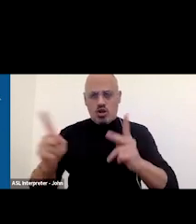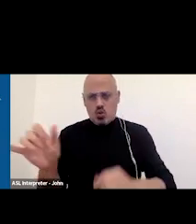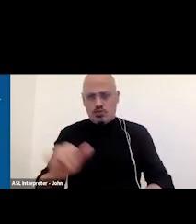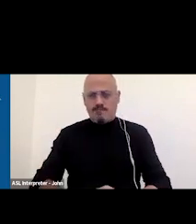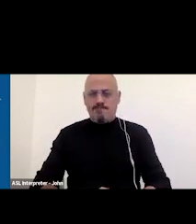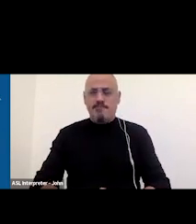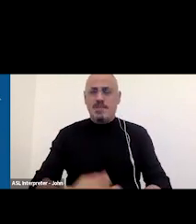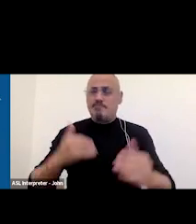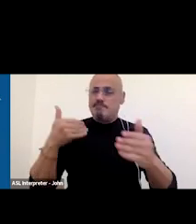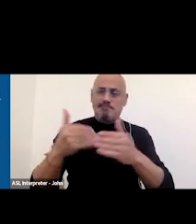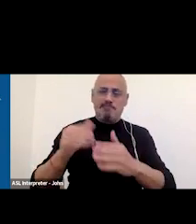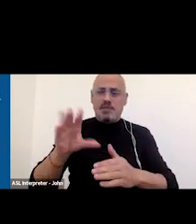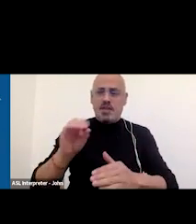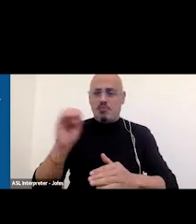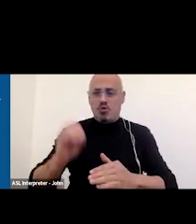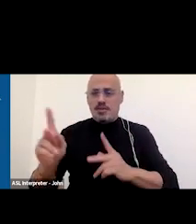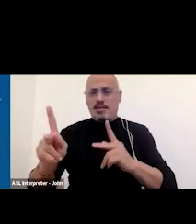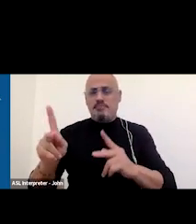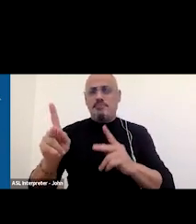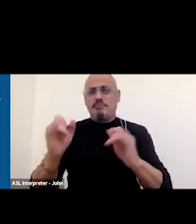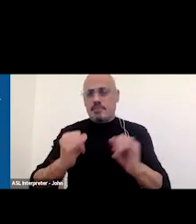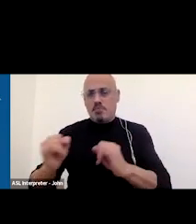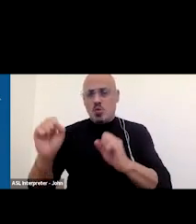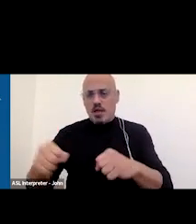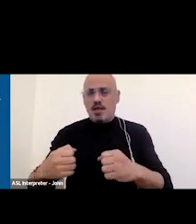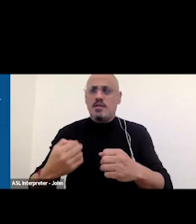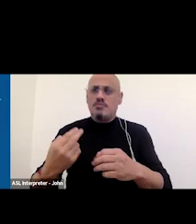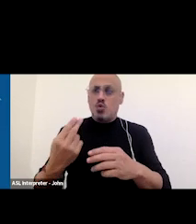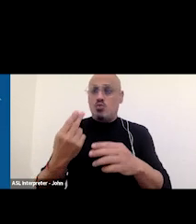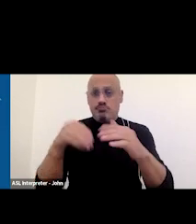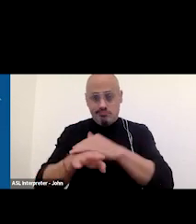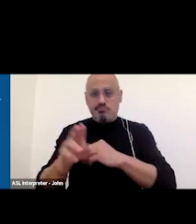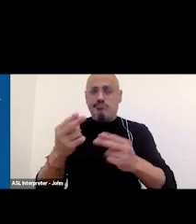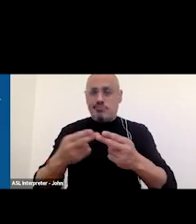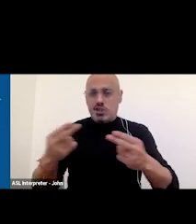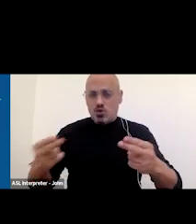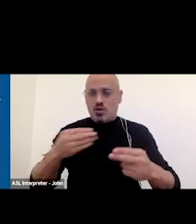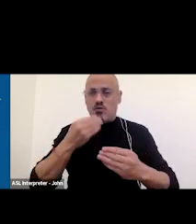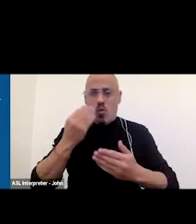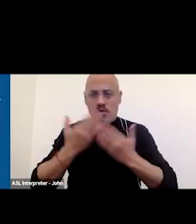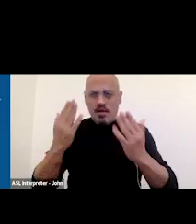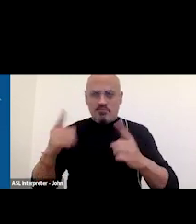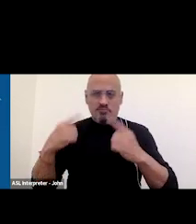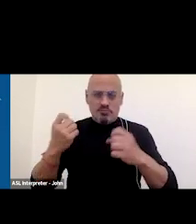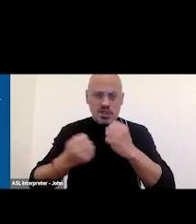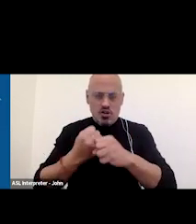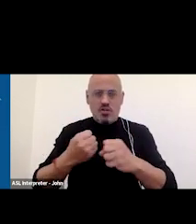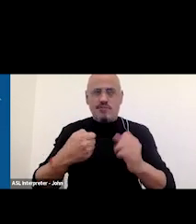Nearly 50% of individuals who use homeless shelters over the course of the year report having a disability.